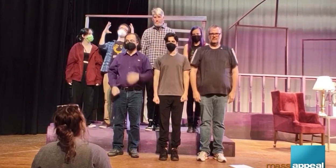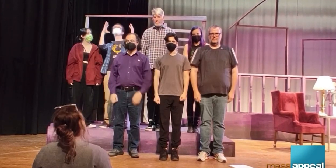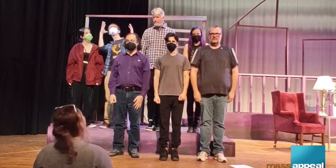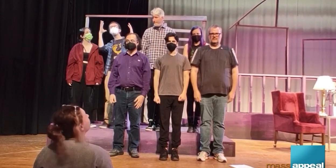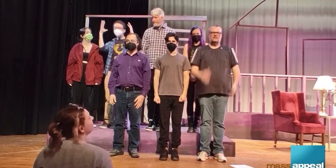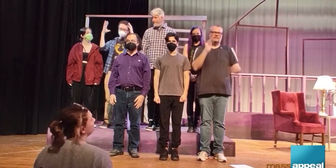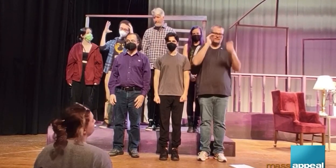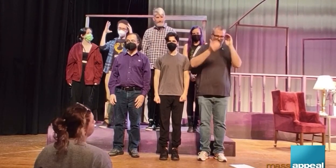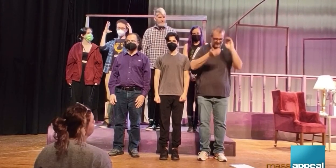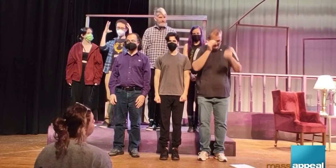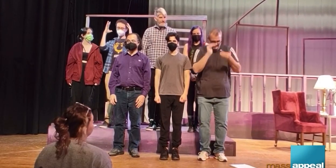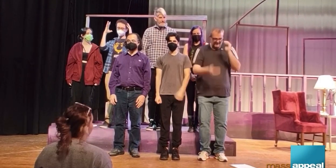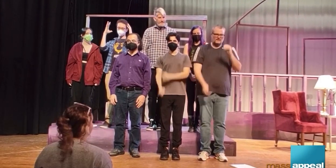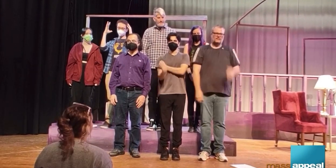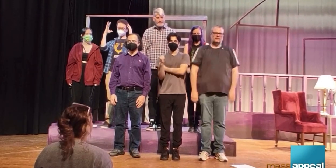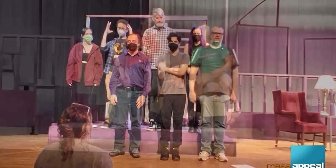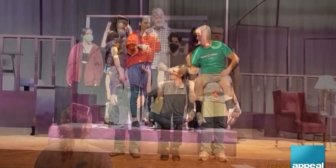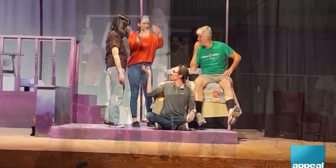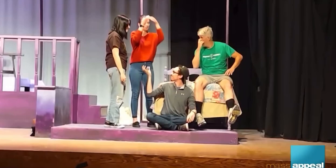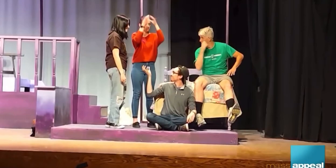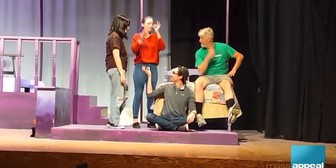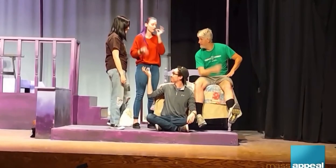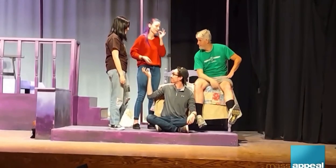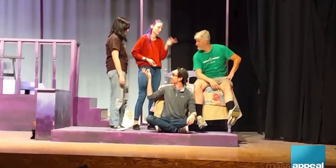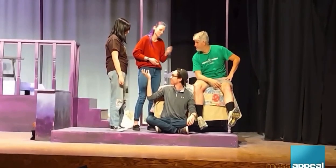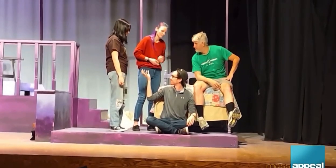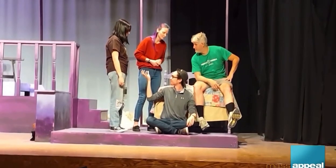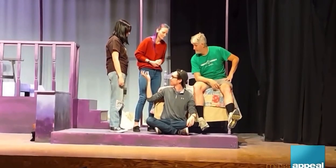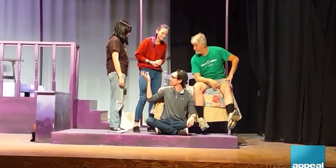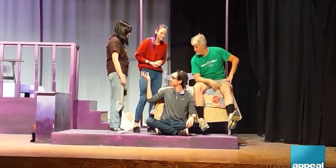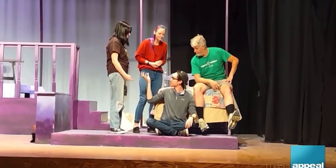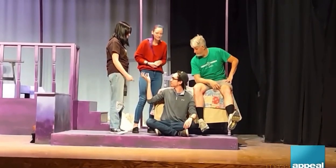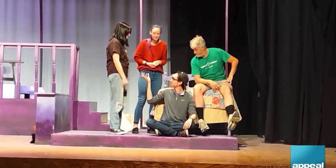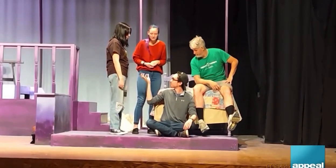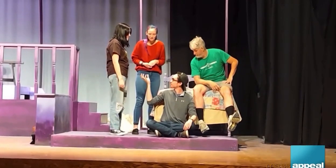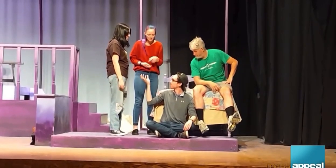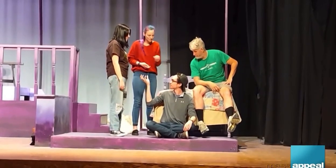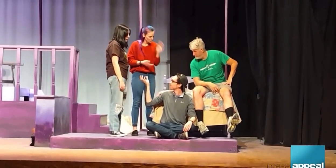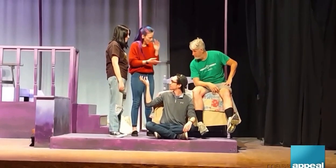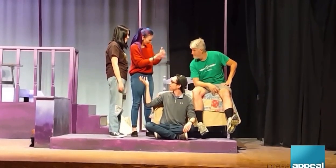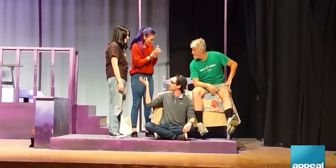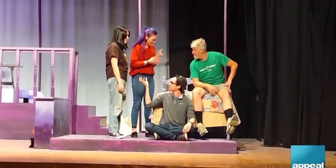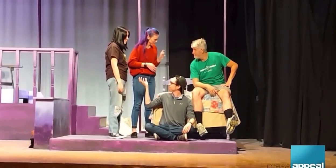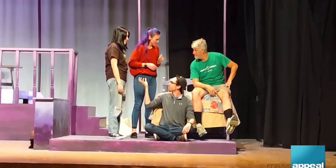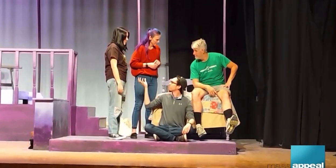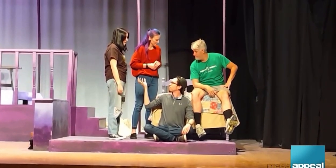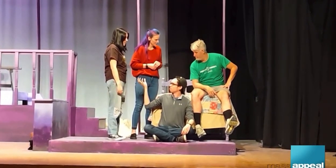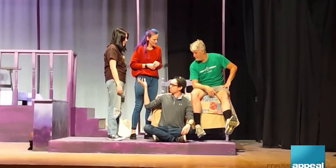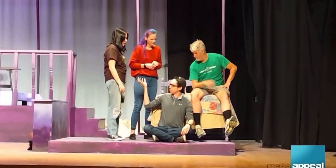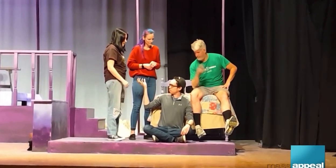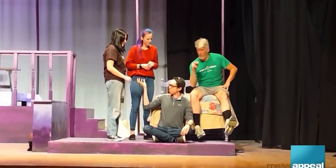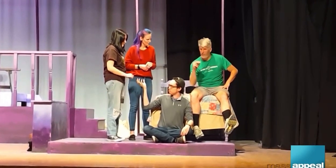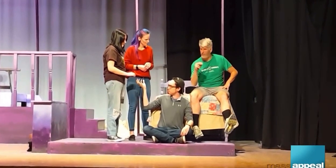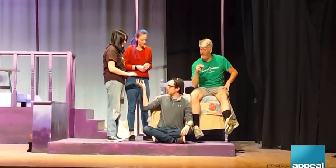syntax so they have worked very hard to create signs that work emotionally as well as